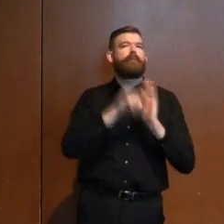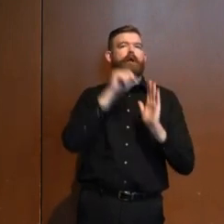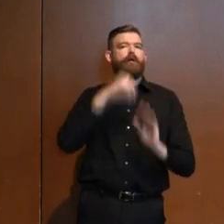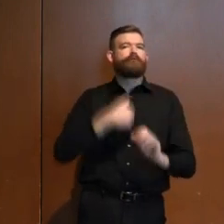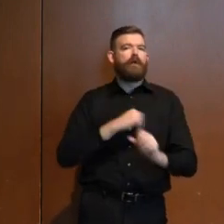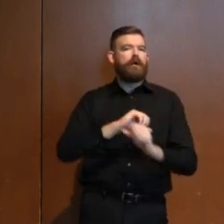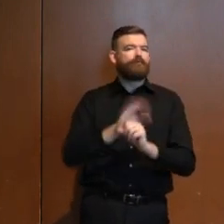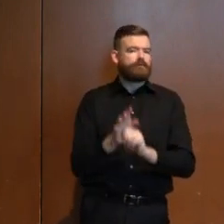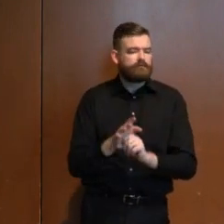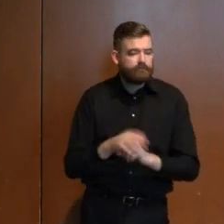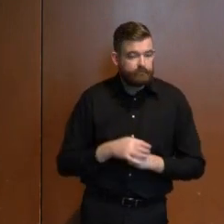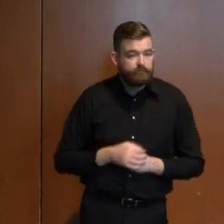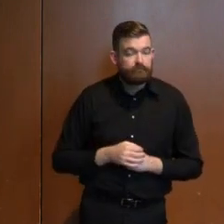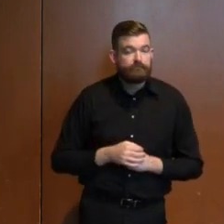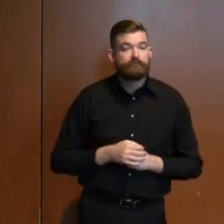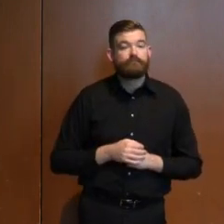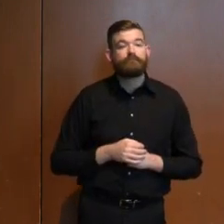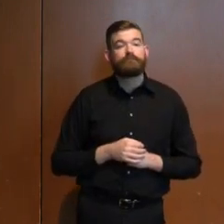STARTED PRESENTING SOME OF THE